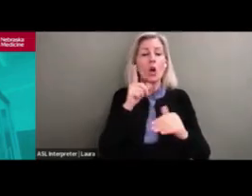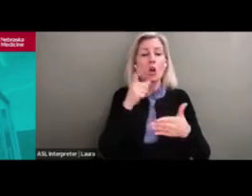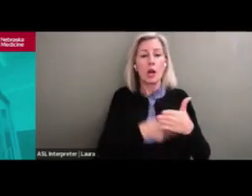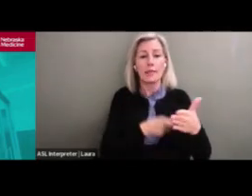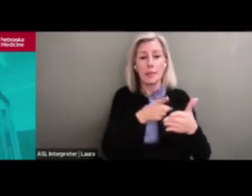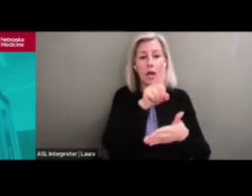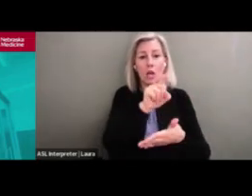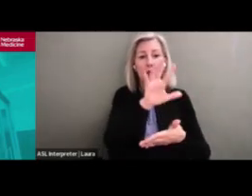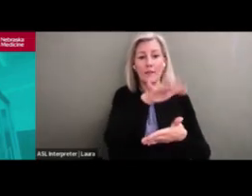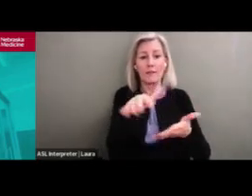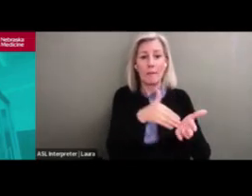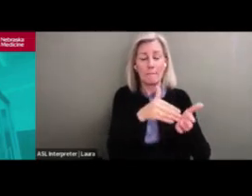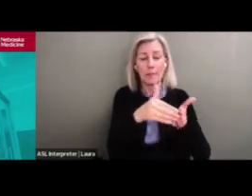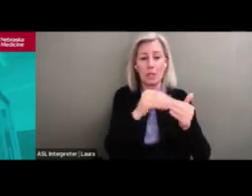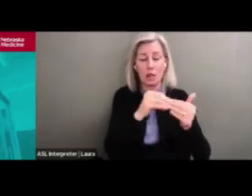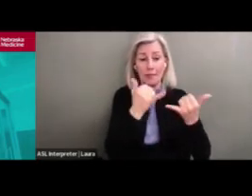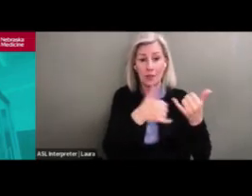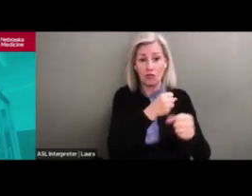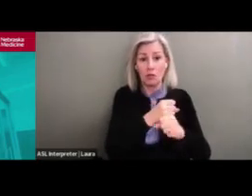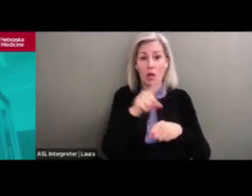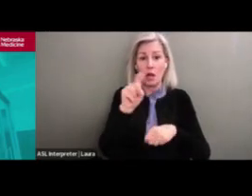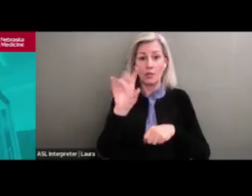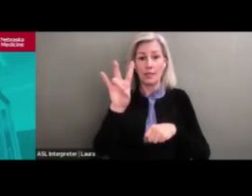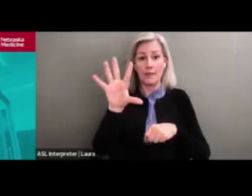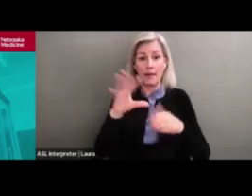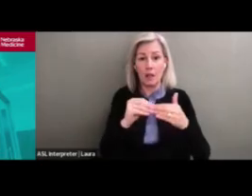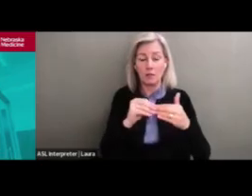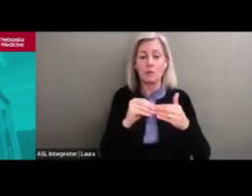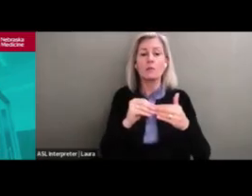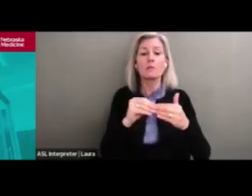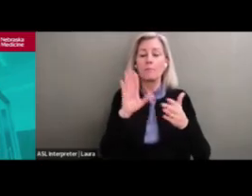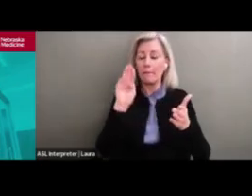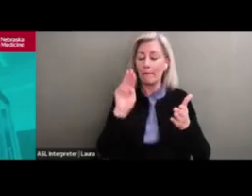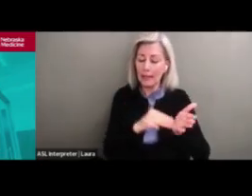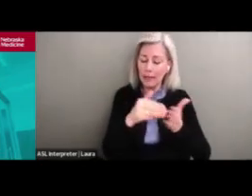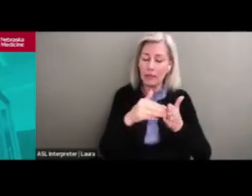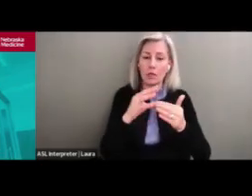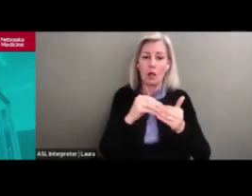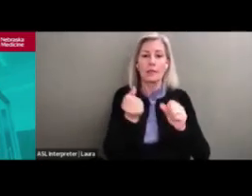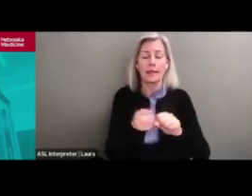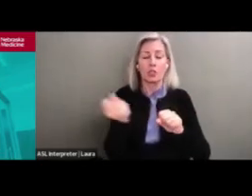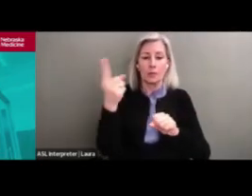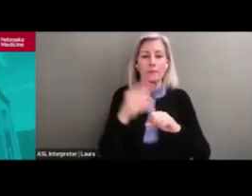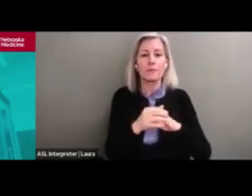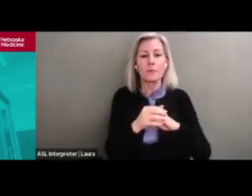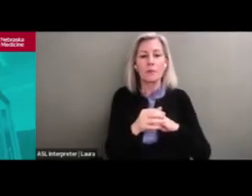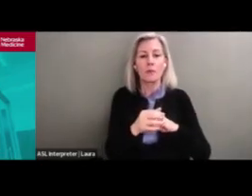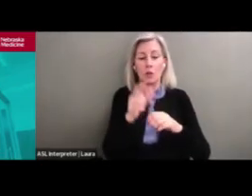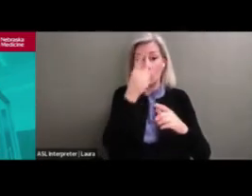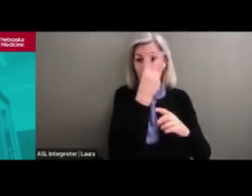the changes to state and federal tax cuts under H.R. 1 is estimated to cost the state $155 million this year,